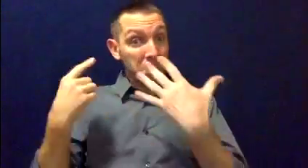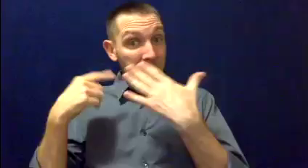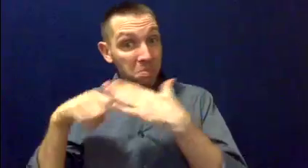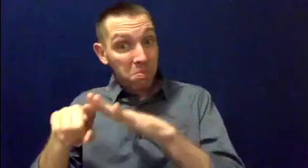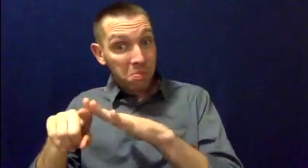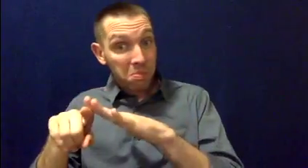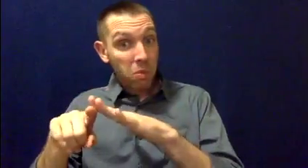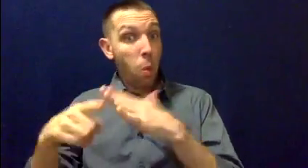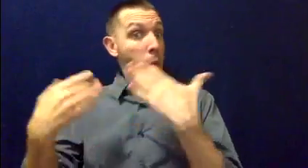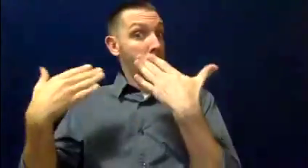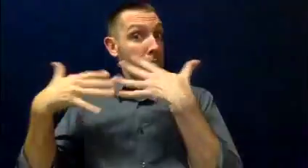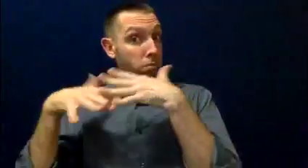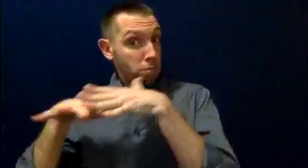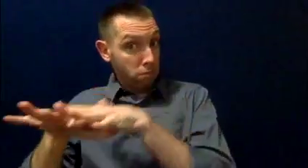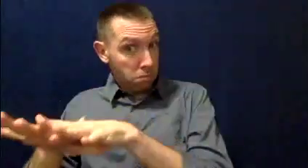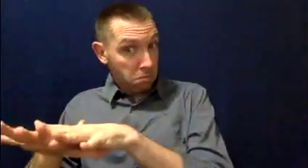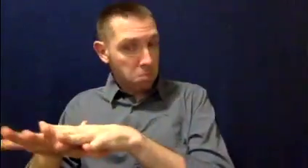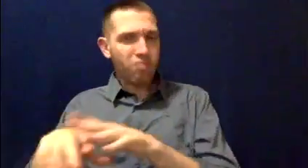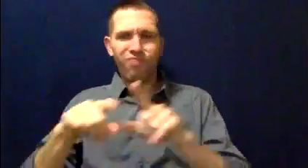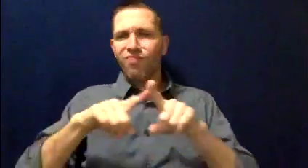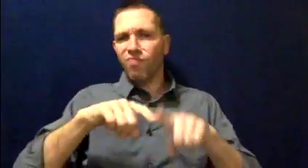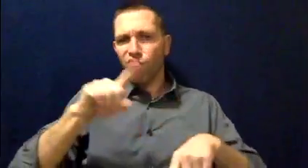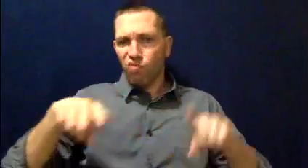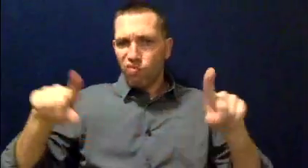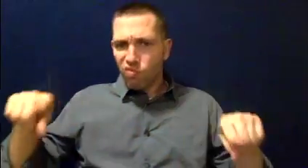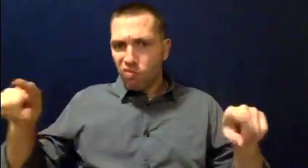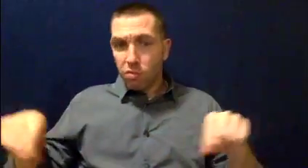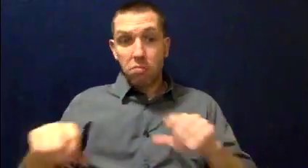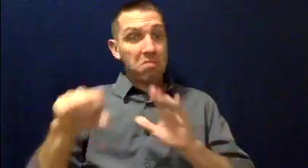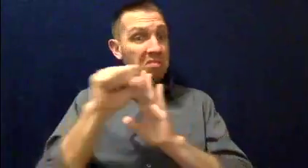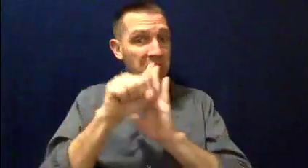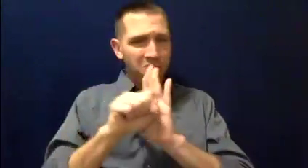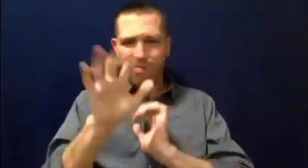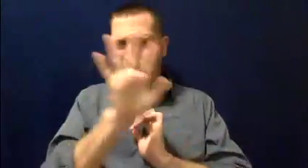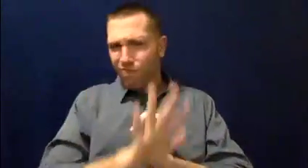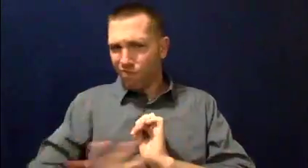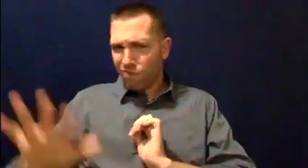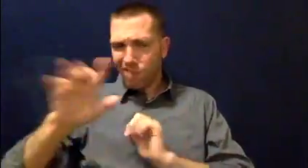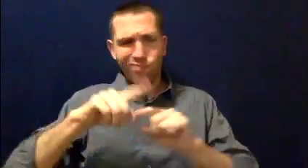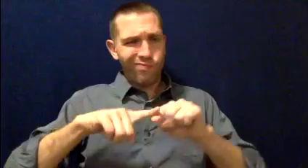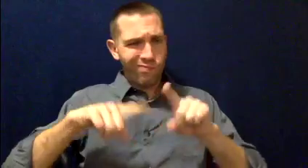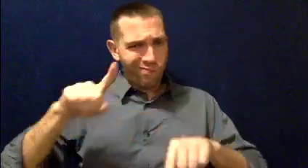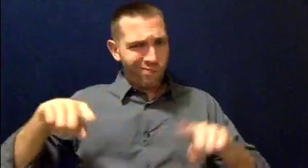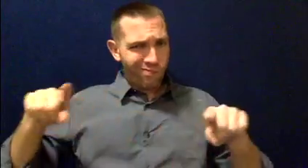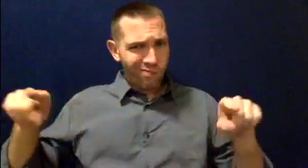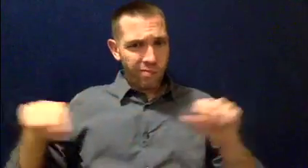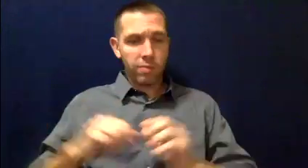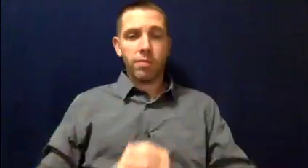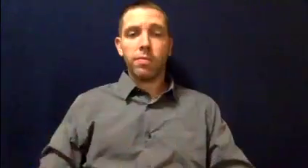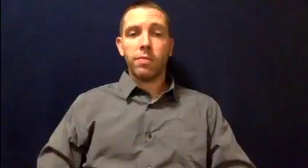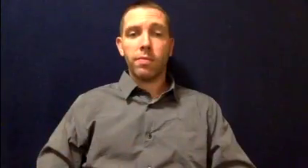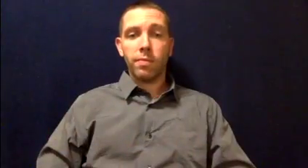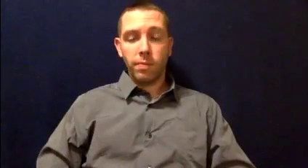others may be mainstreamed. It often depends on what's available where you live.